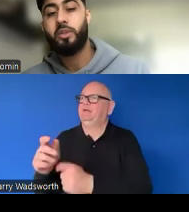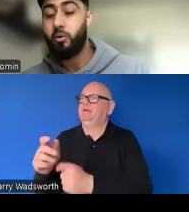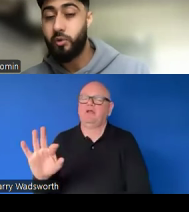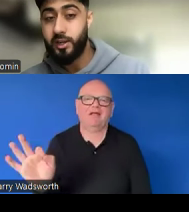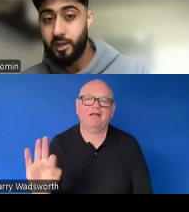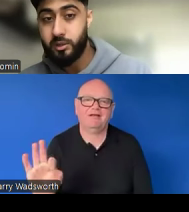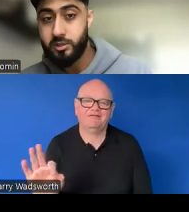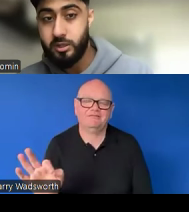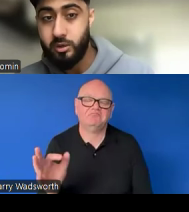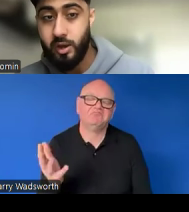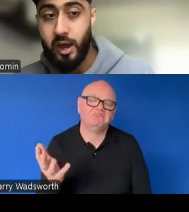That really limits you.